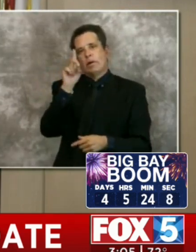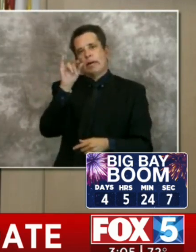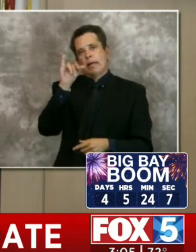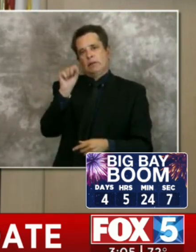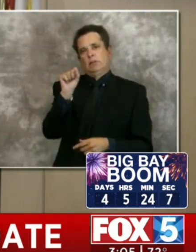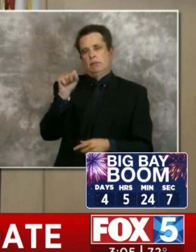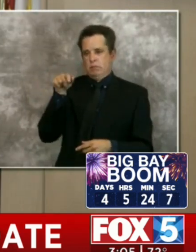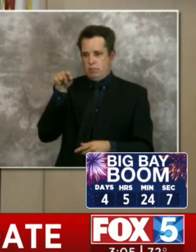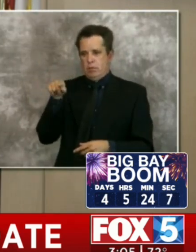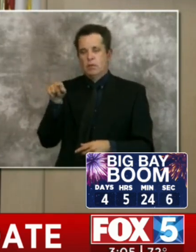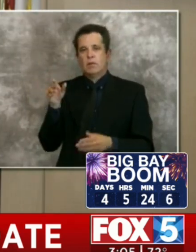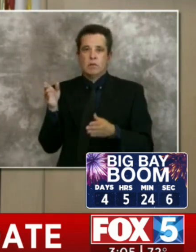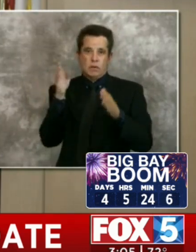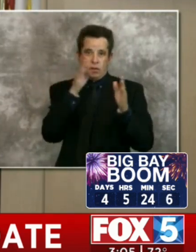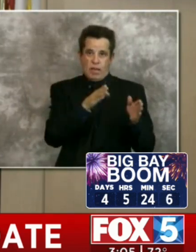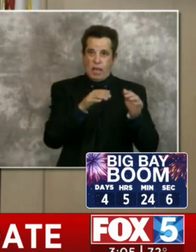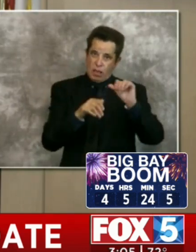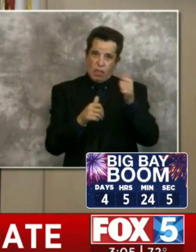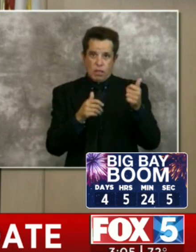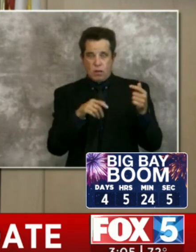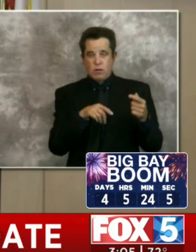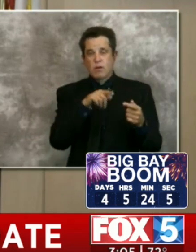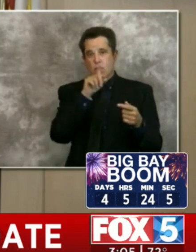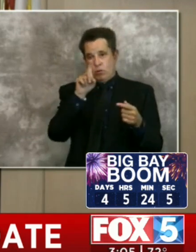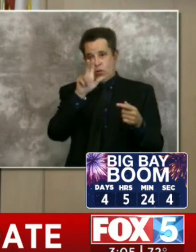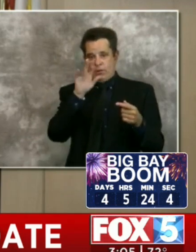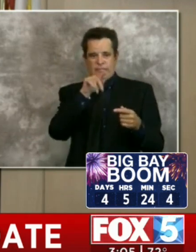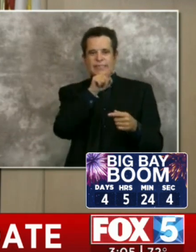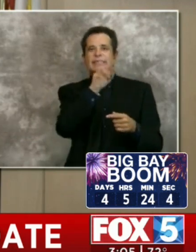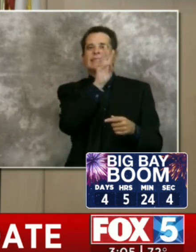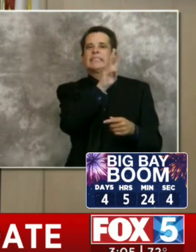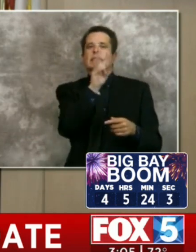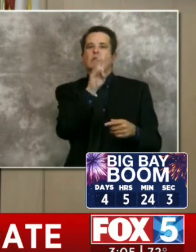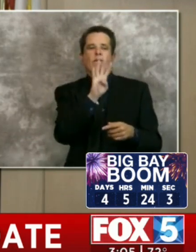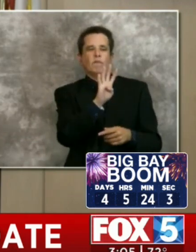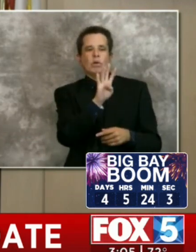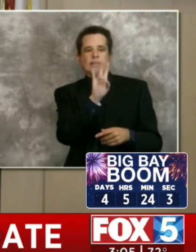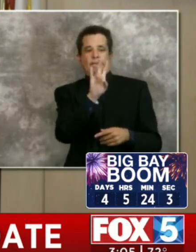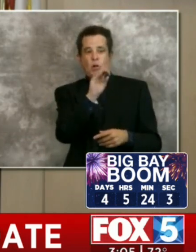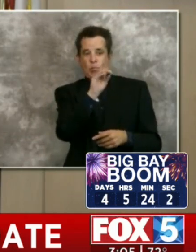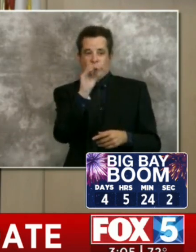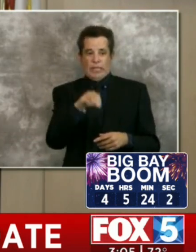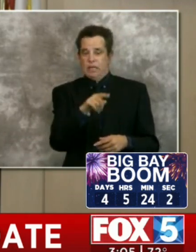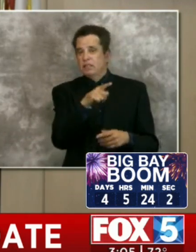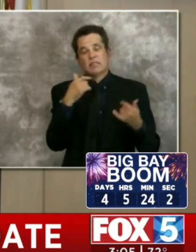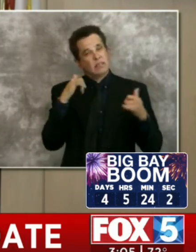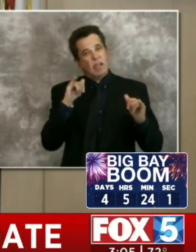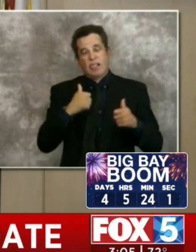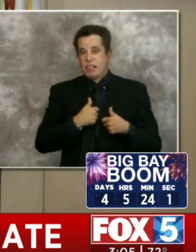HAVE NOT BEEN ANY ASSOCIATED CASES WITH THESE LOCATIONS IN